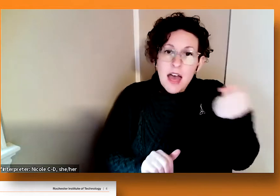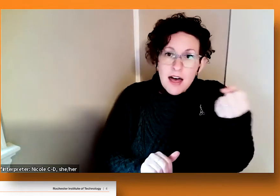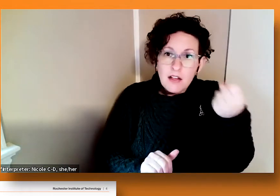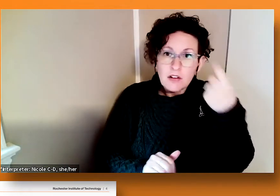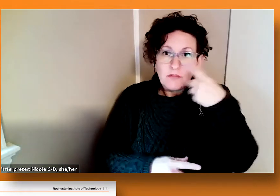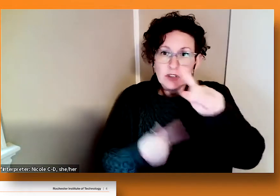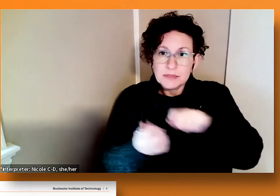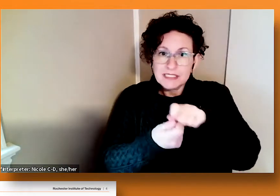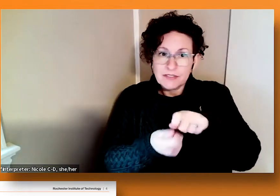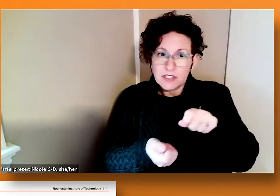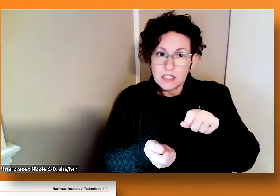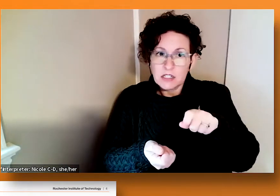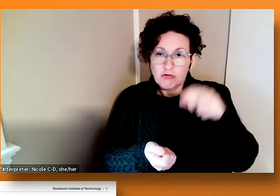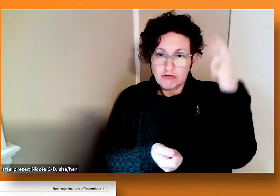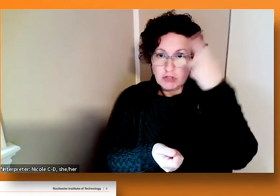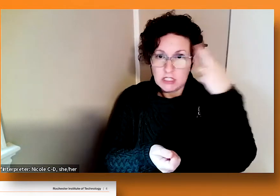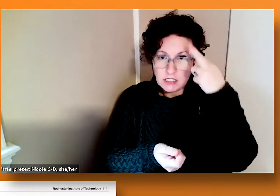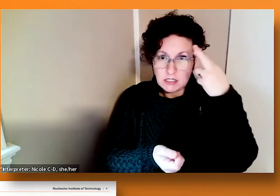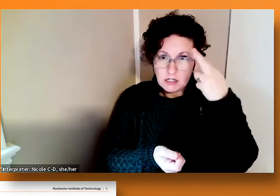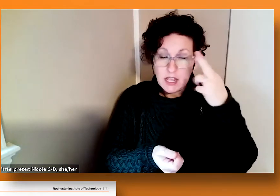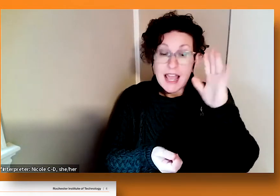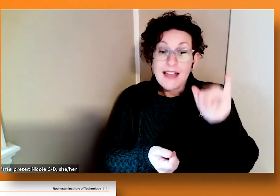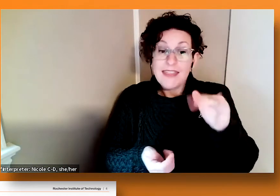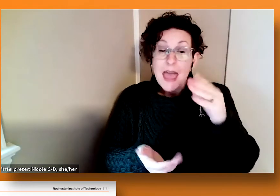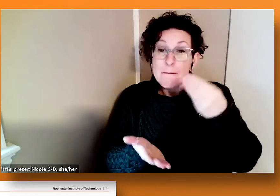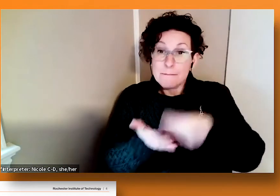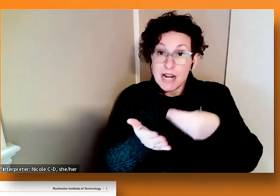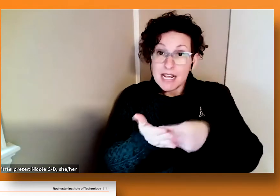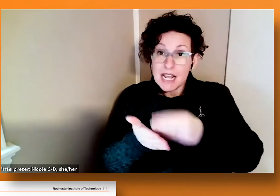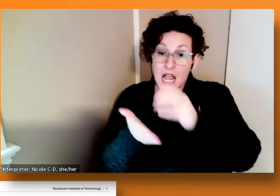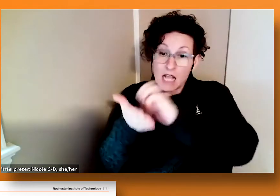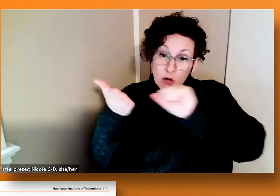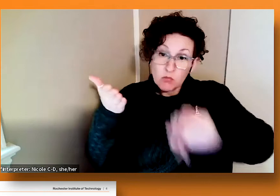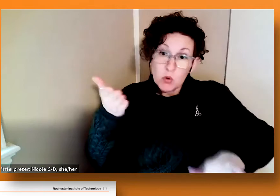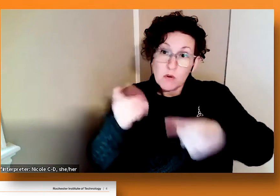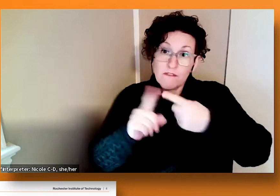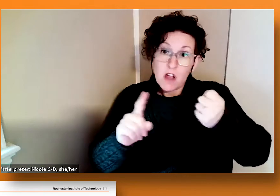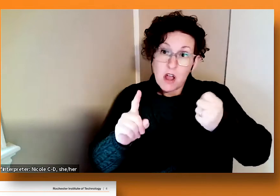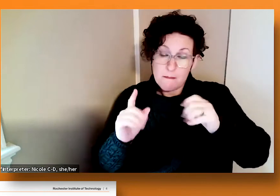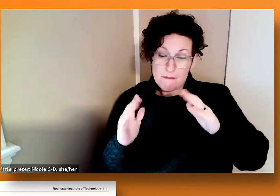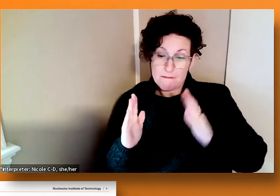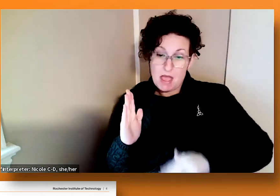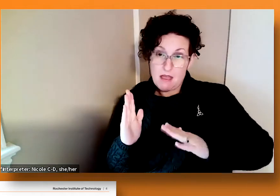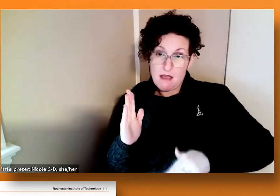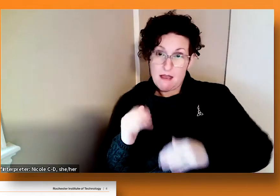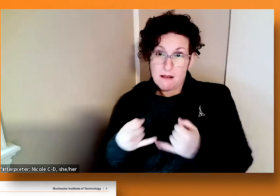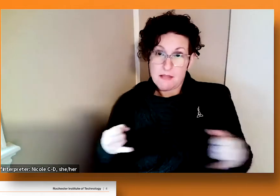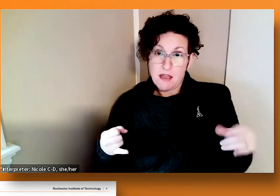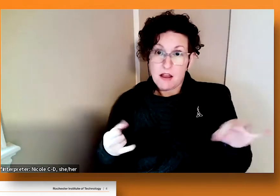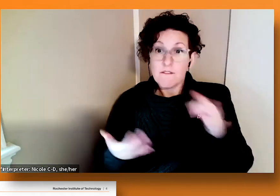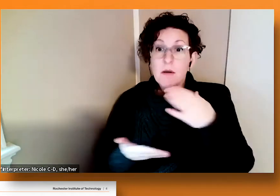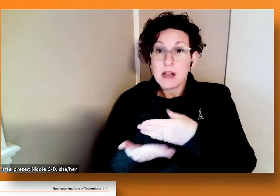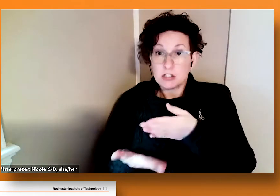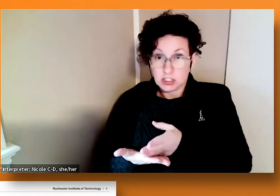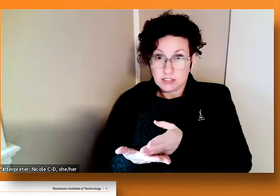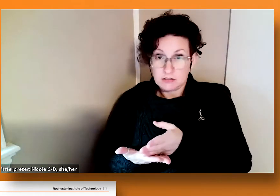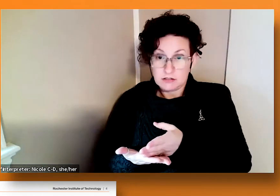and that amount has been removed from... your budget's bottom line.